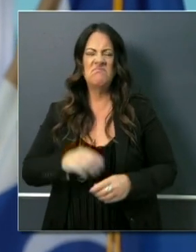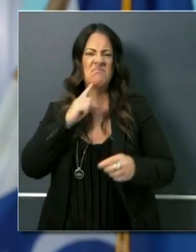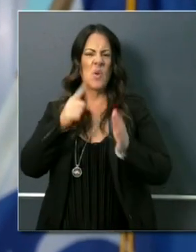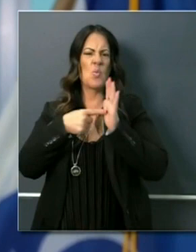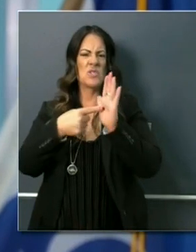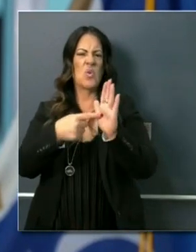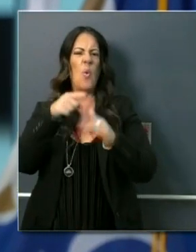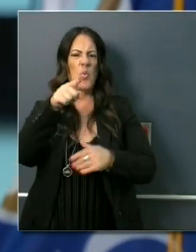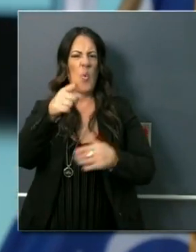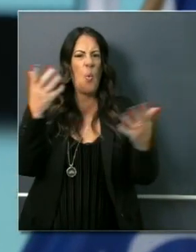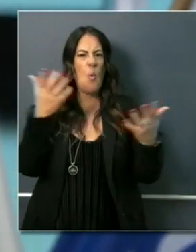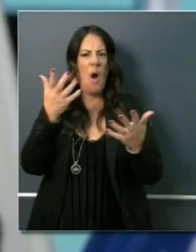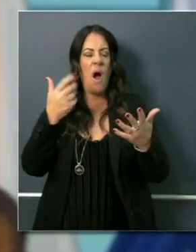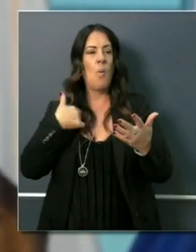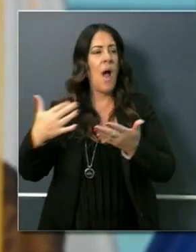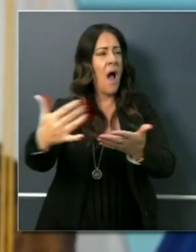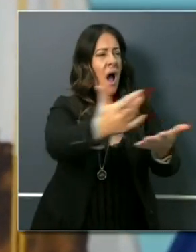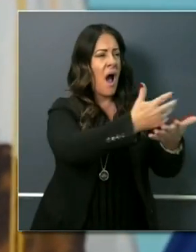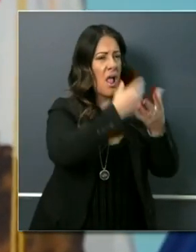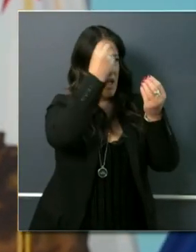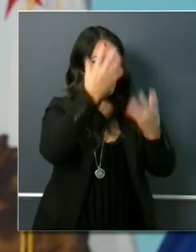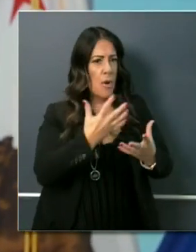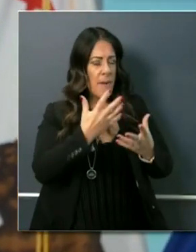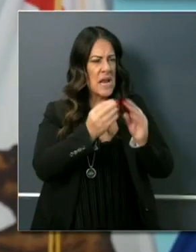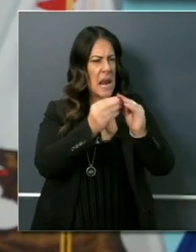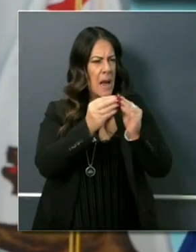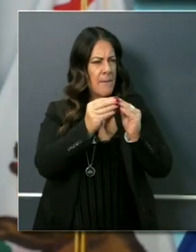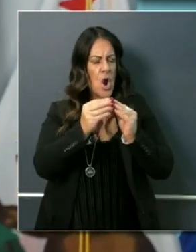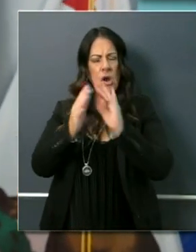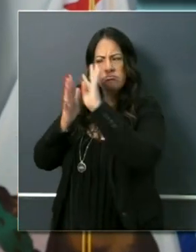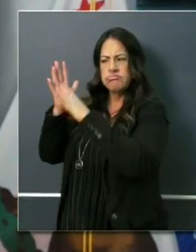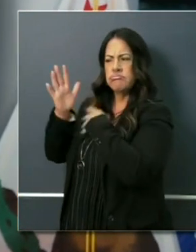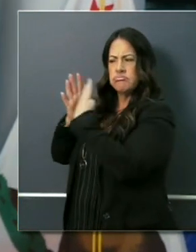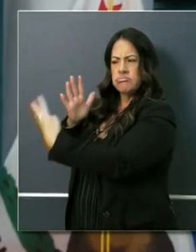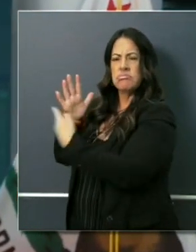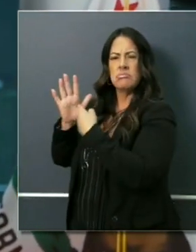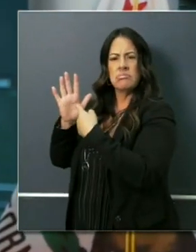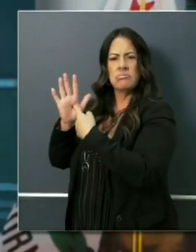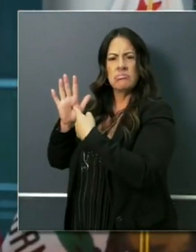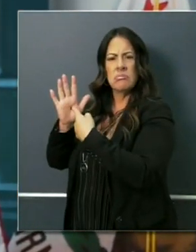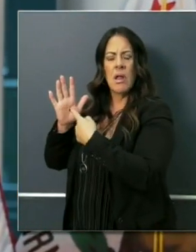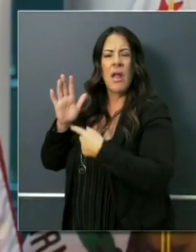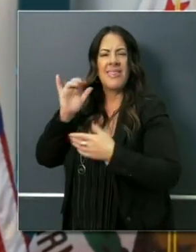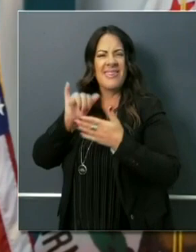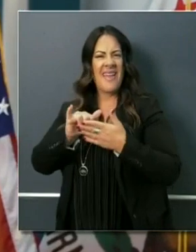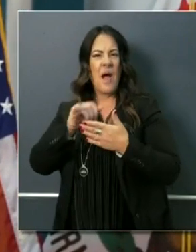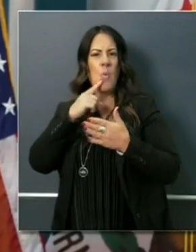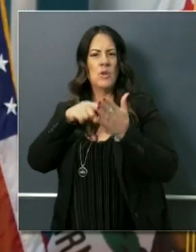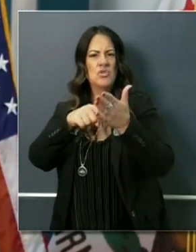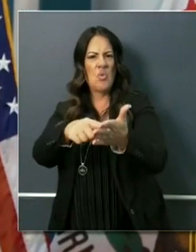ARE NOT AT HOME, TO SING STRONG, PHYSICAL DISTANCING. AND I'M GOIIG TO THE FIRST WALK YOU THROUGH SOME OF THE DATA